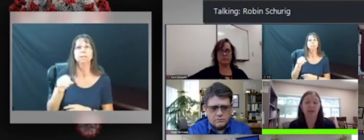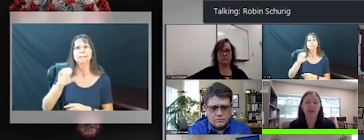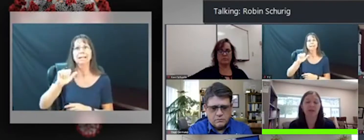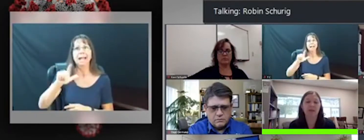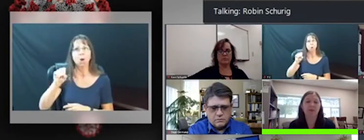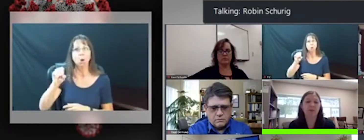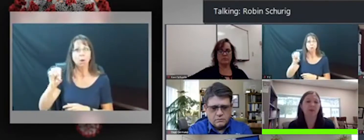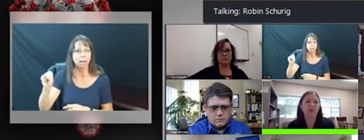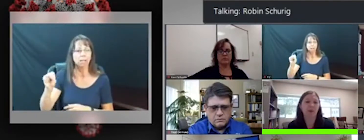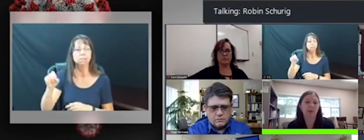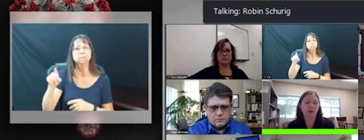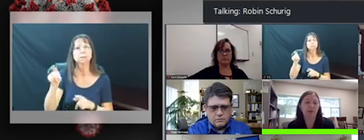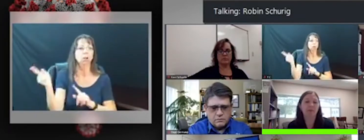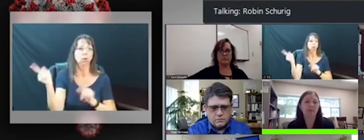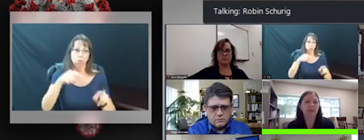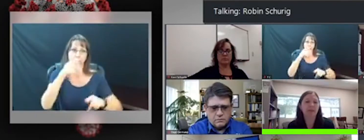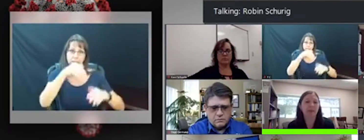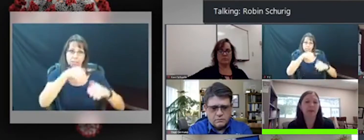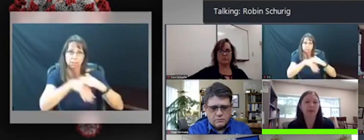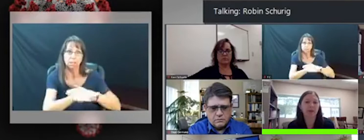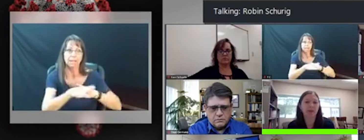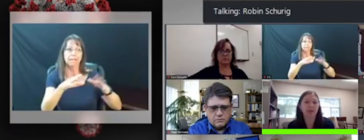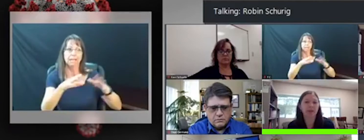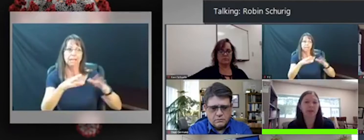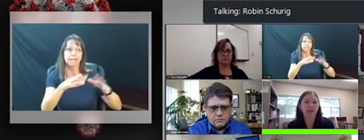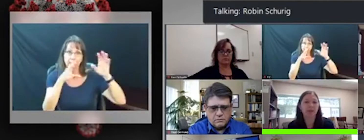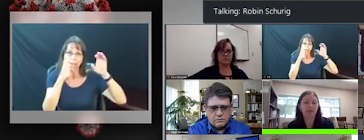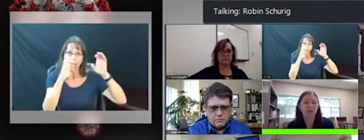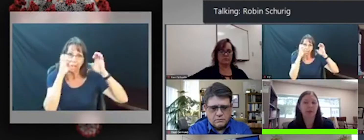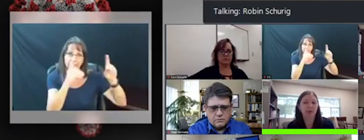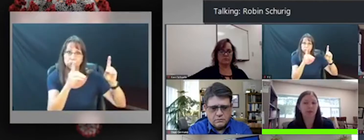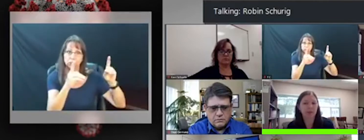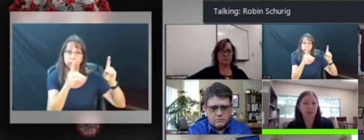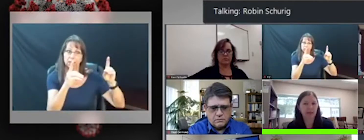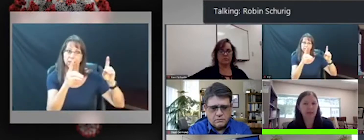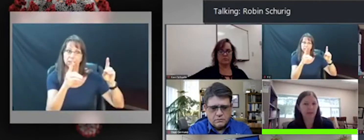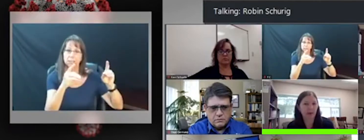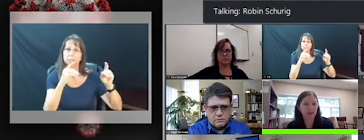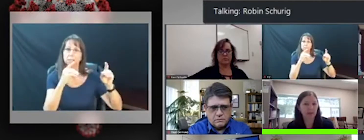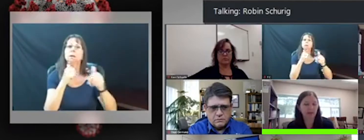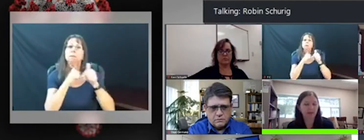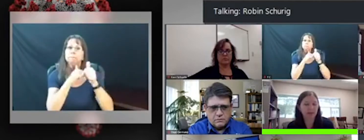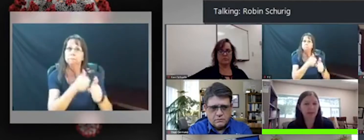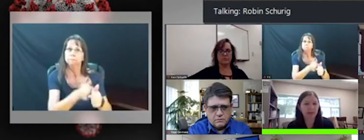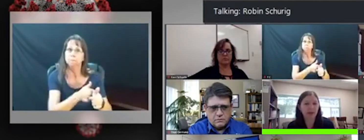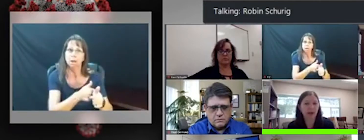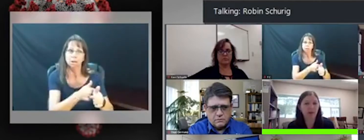in some cases enforcement. They’re following up on complaints, but there are also just doing their sort of routine inspections of businesses now,